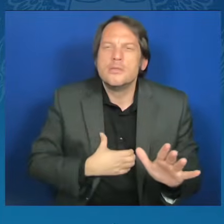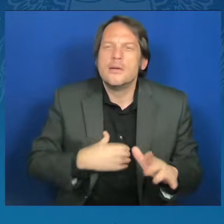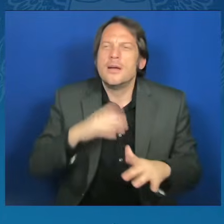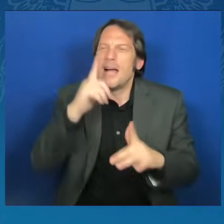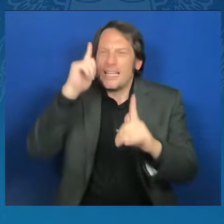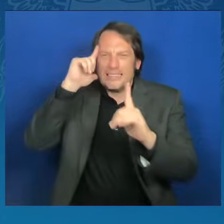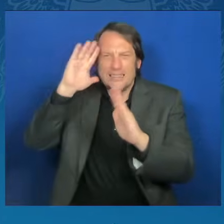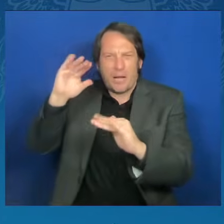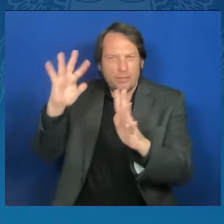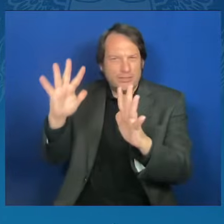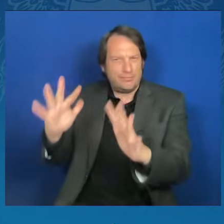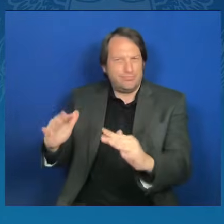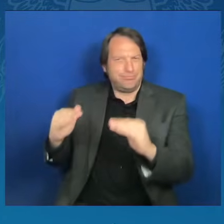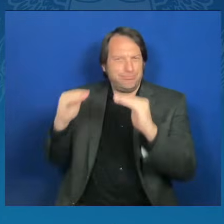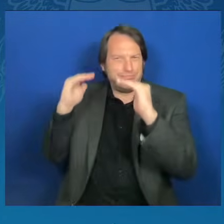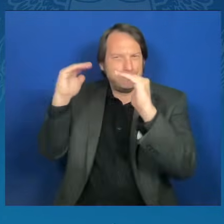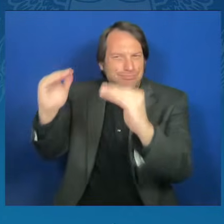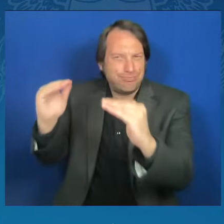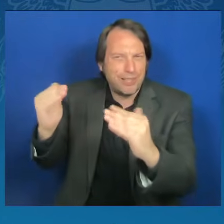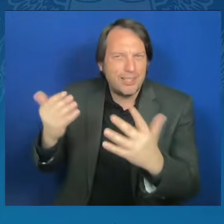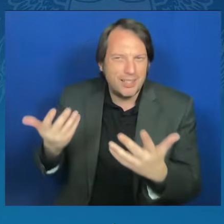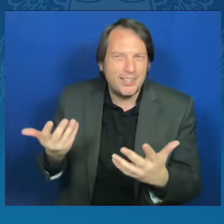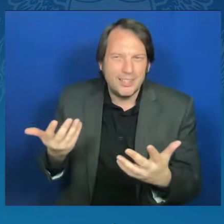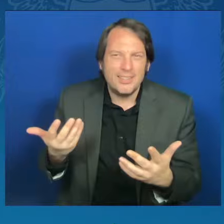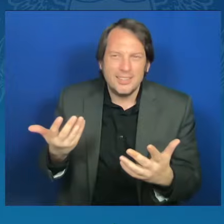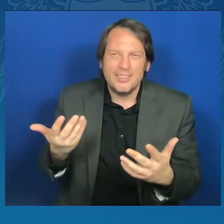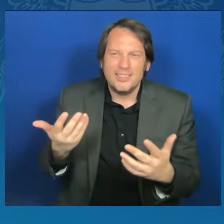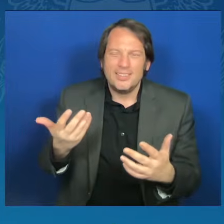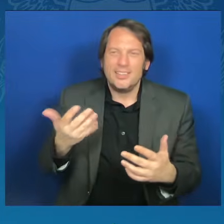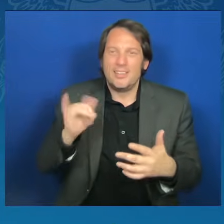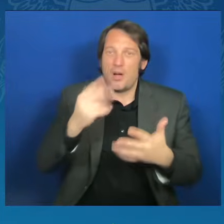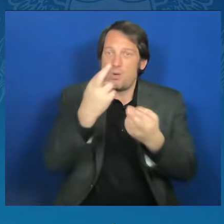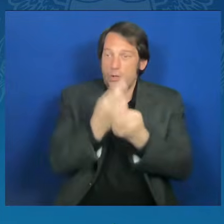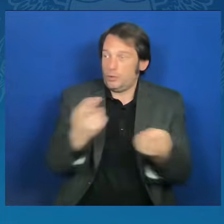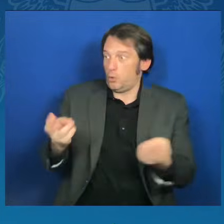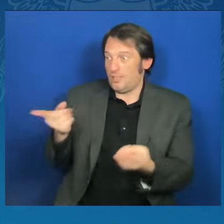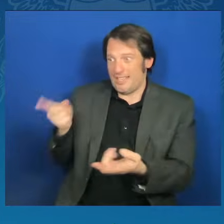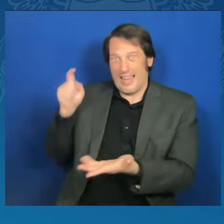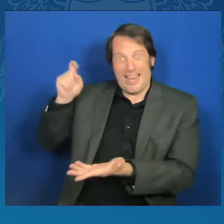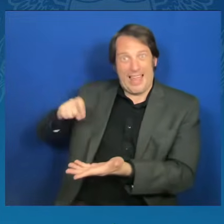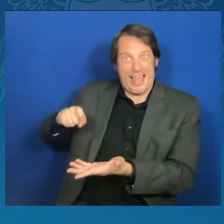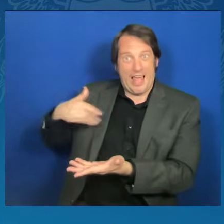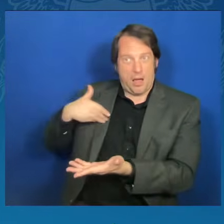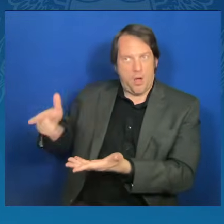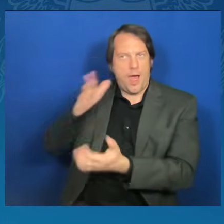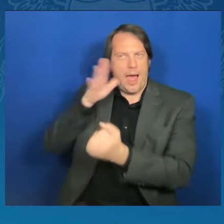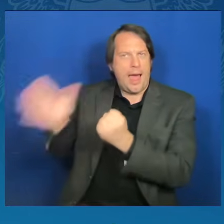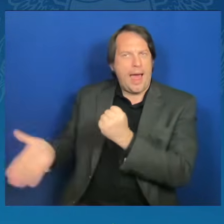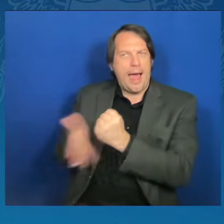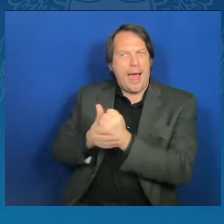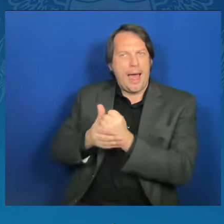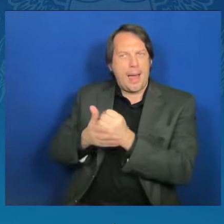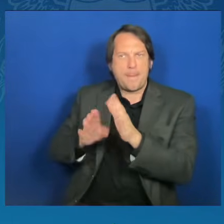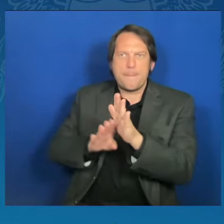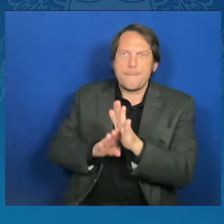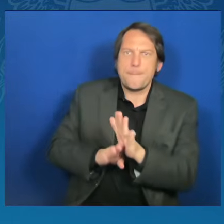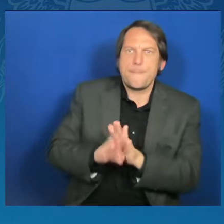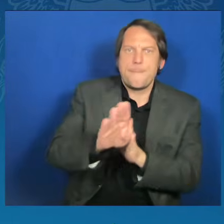that are necessary to grow and incentivize these businesses. And to be here on historic Black Wall Street --